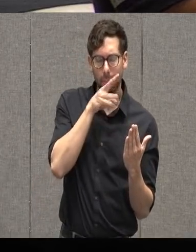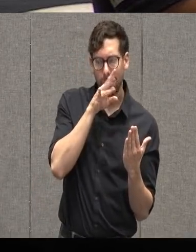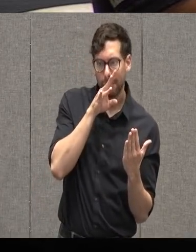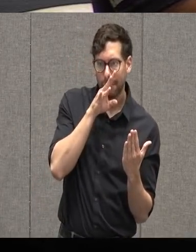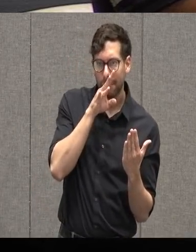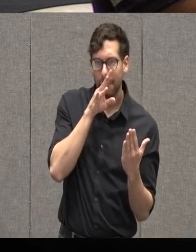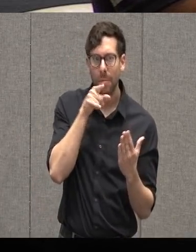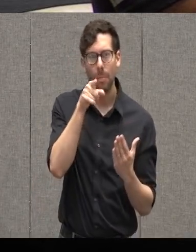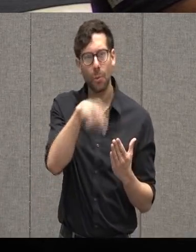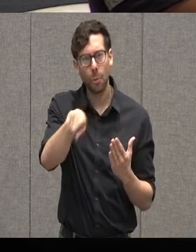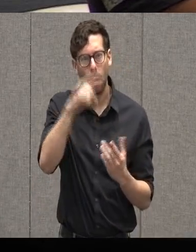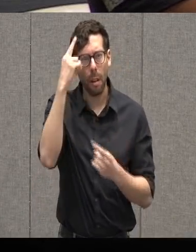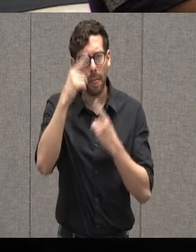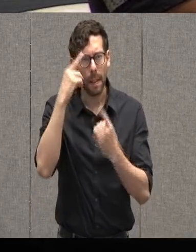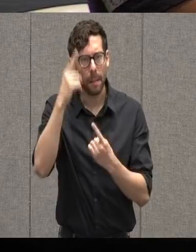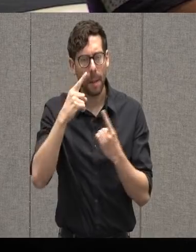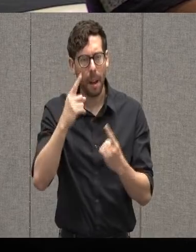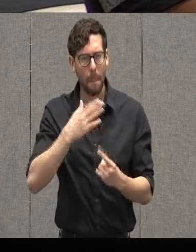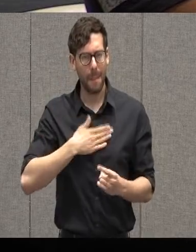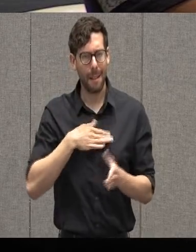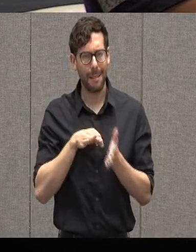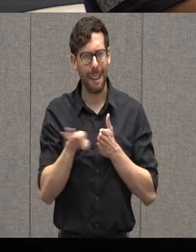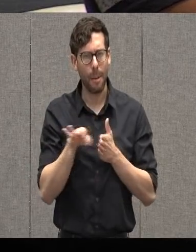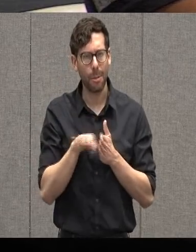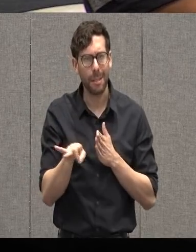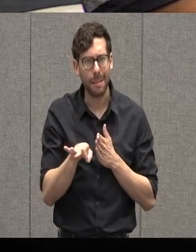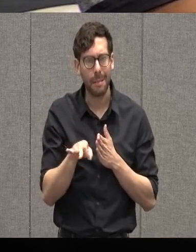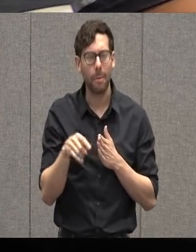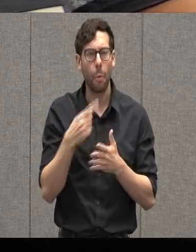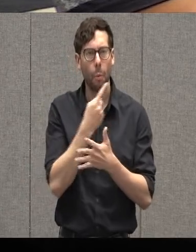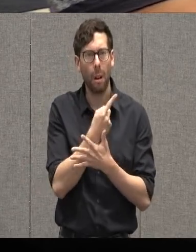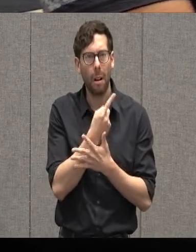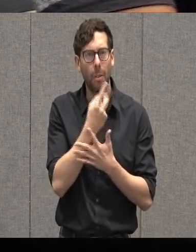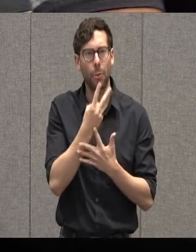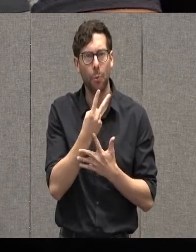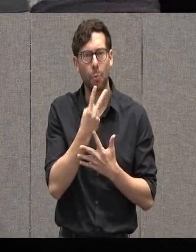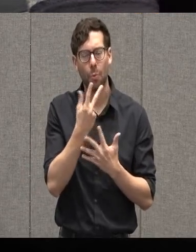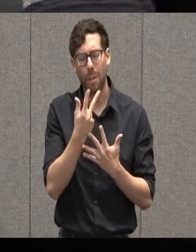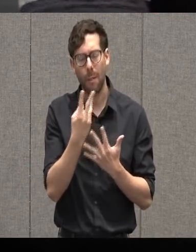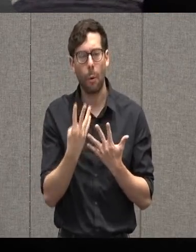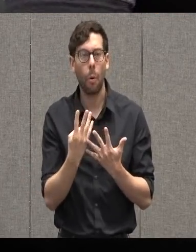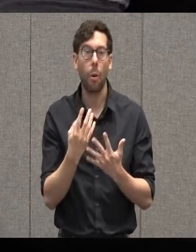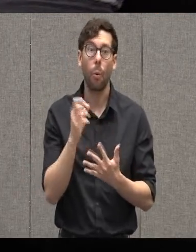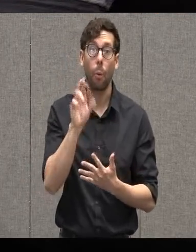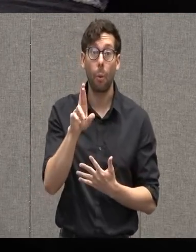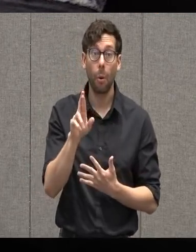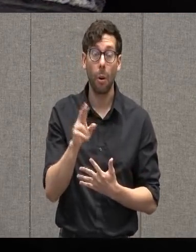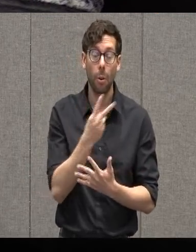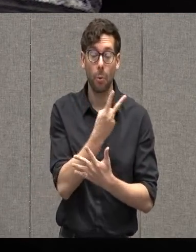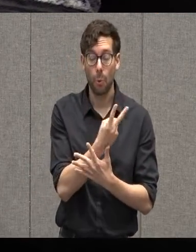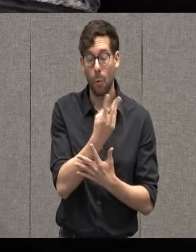By ones, twos, fives, or 10s?